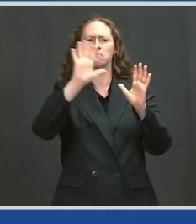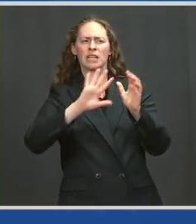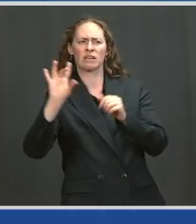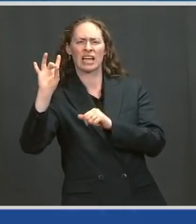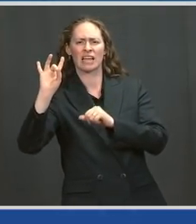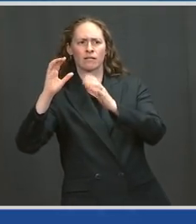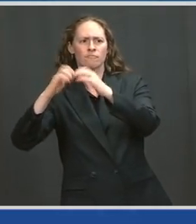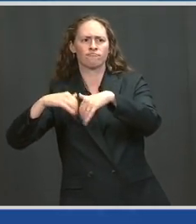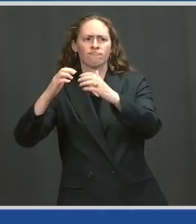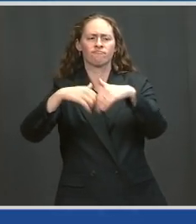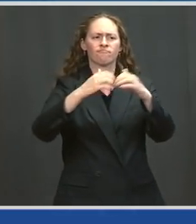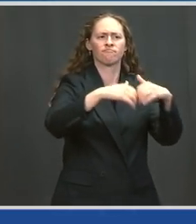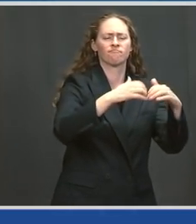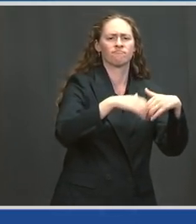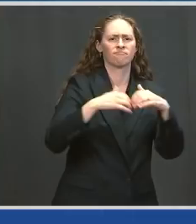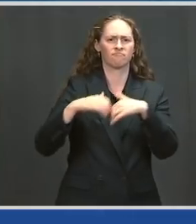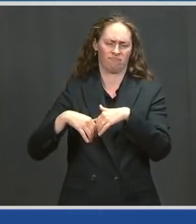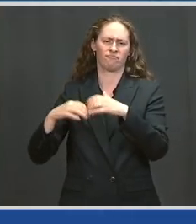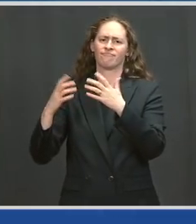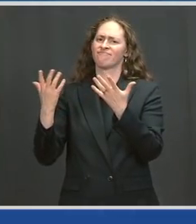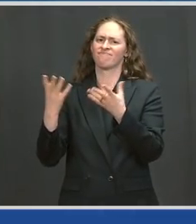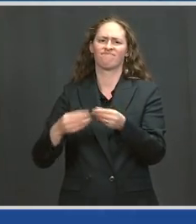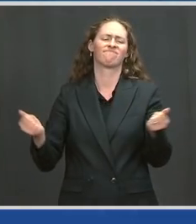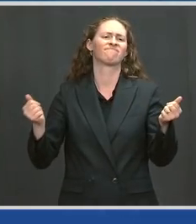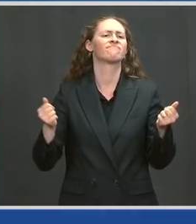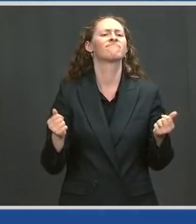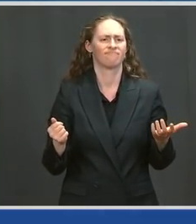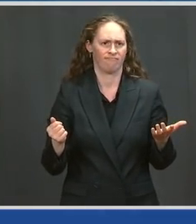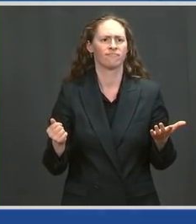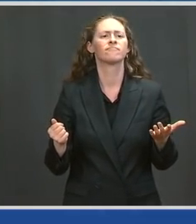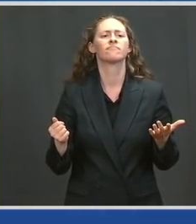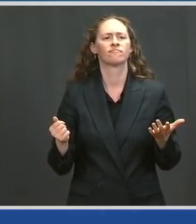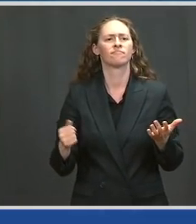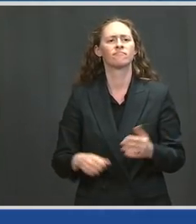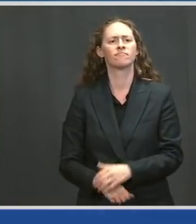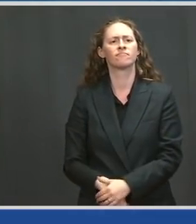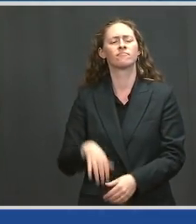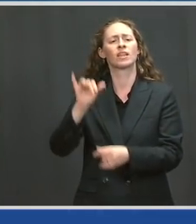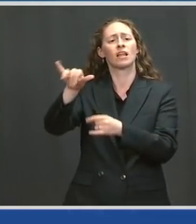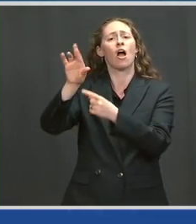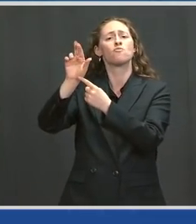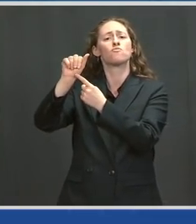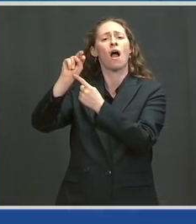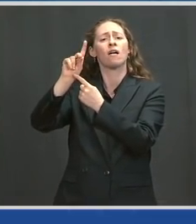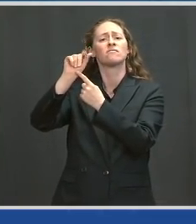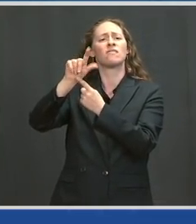Mother Randle said it was like a war. Mother Fletcher says all these years later,